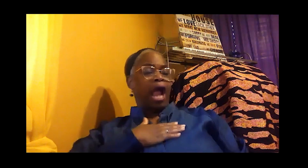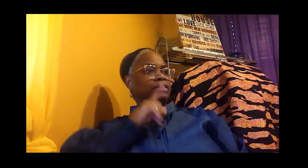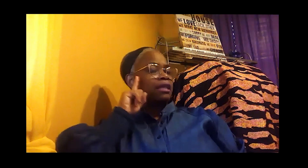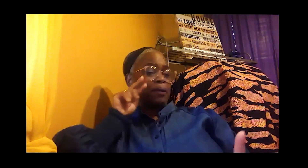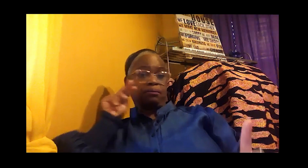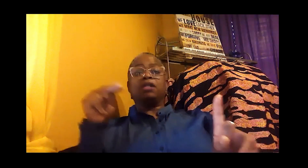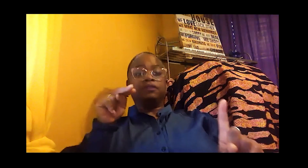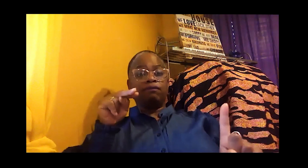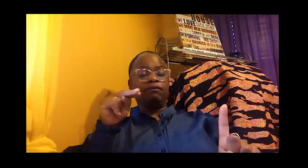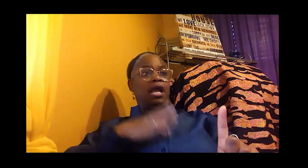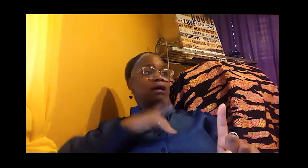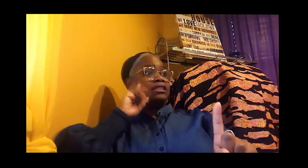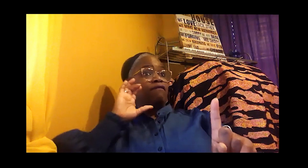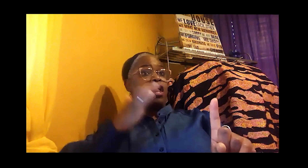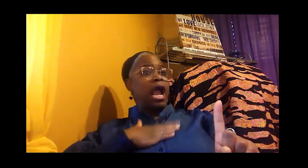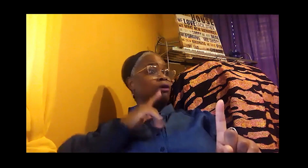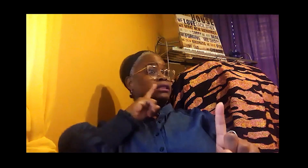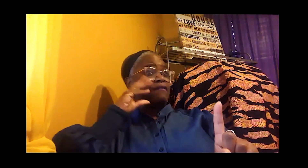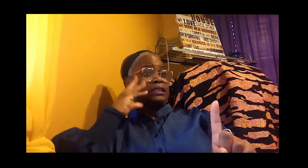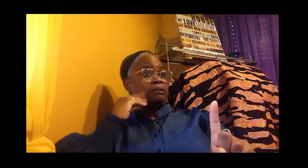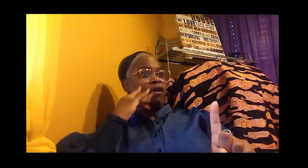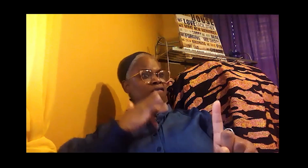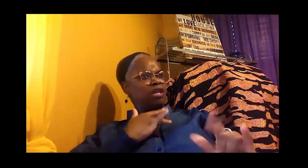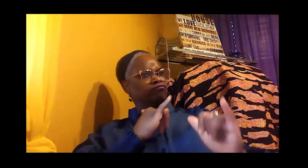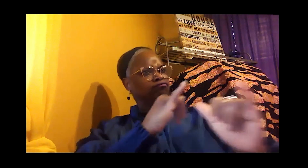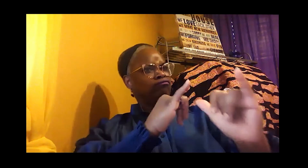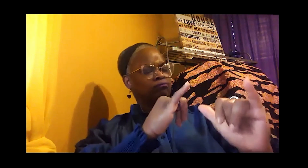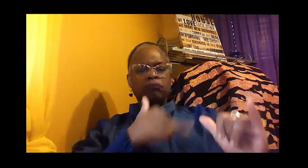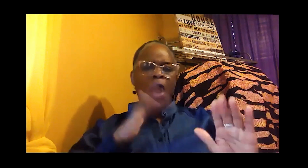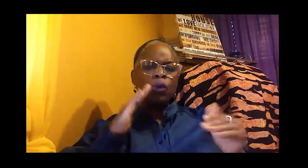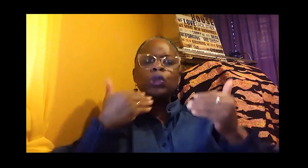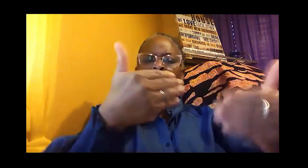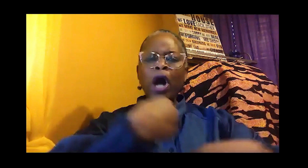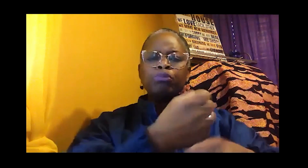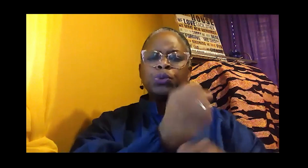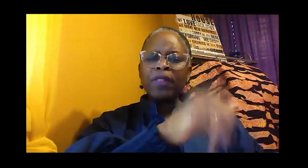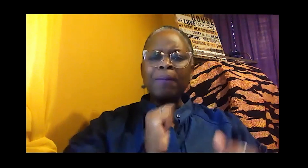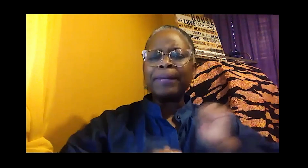For example, if our Deaf perspective culture and experiences are similar to a particular